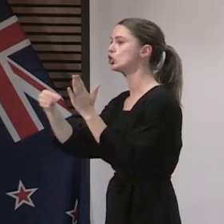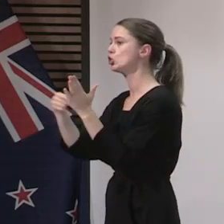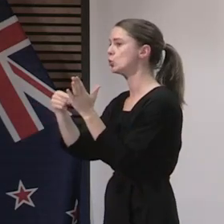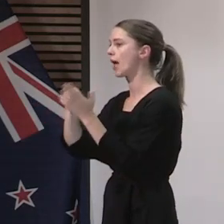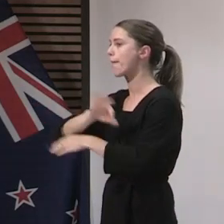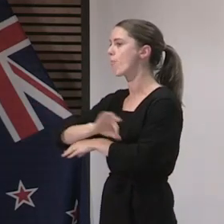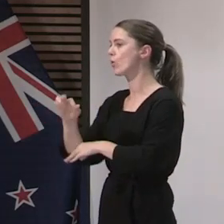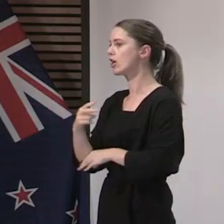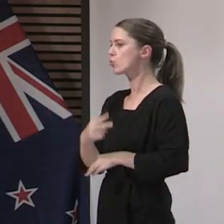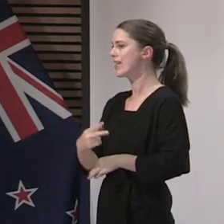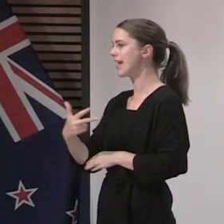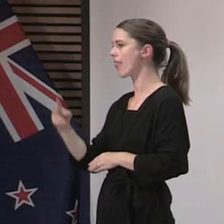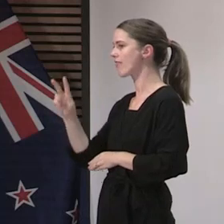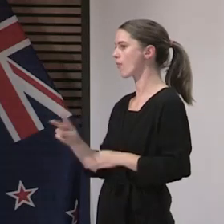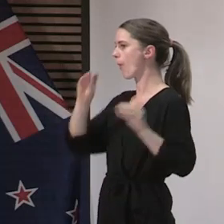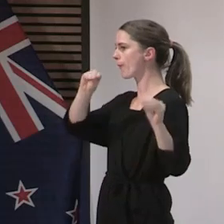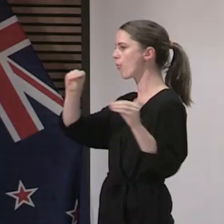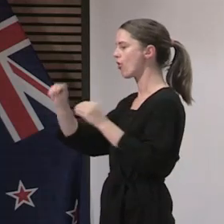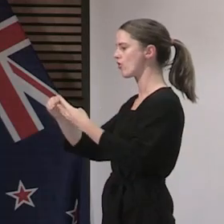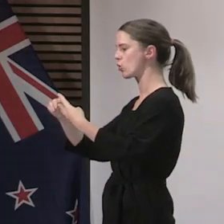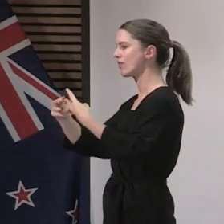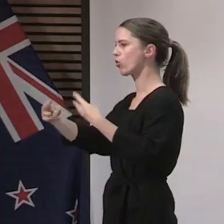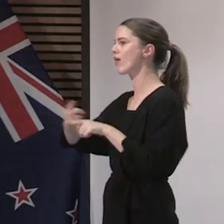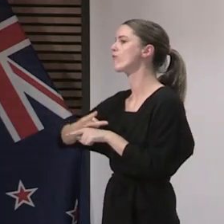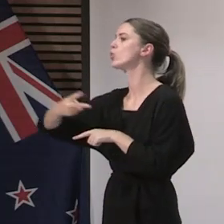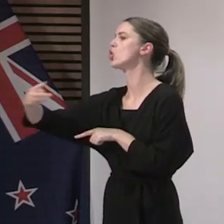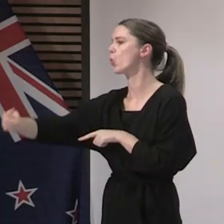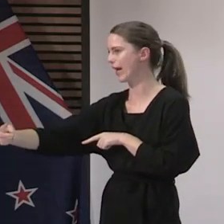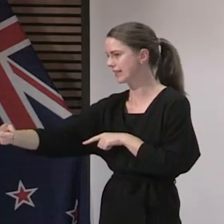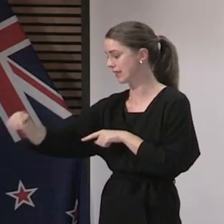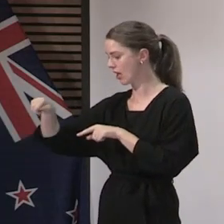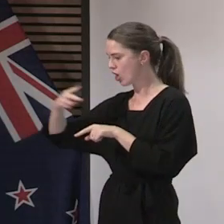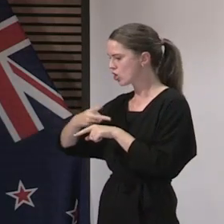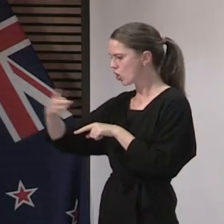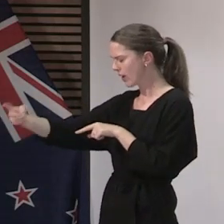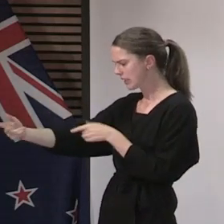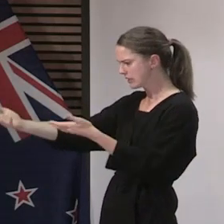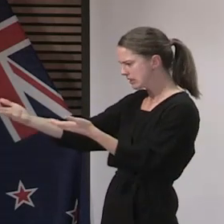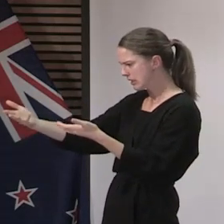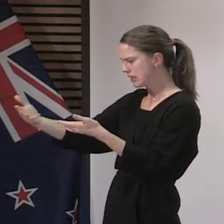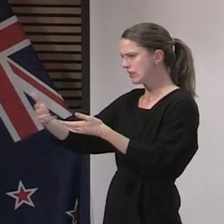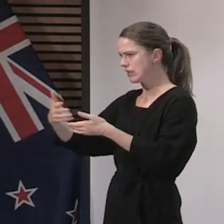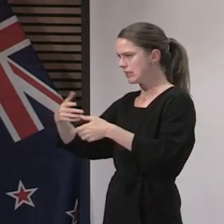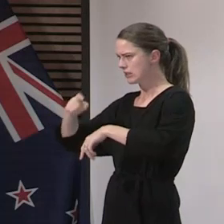staying there for the next week. From Tuesday morning, he 28th April, we will move to